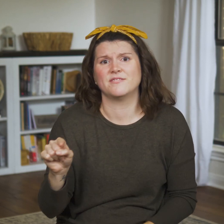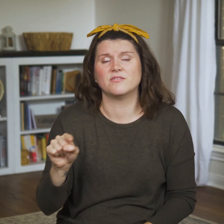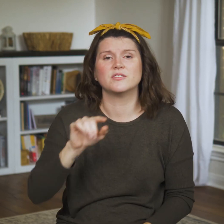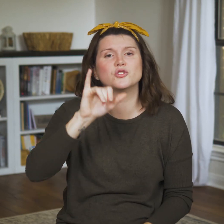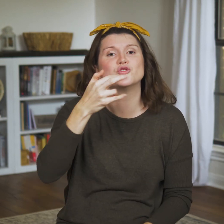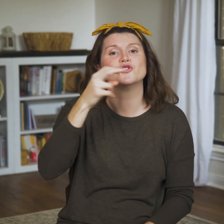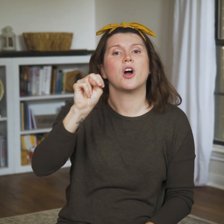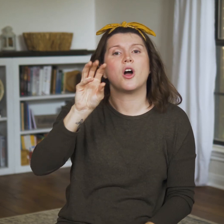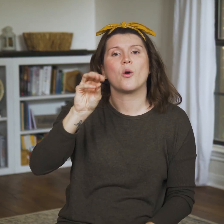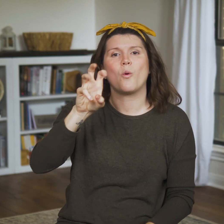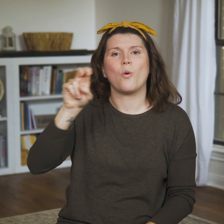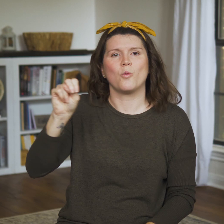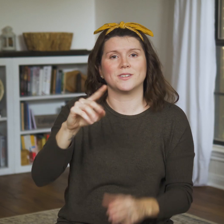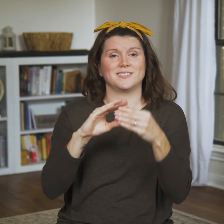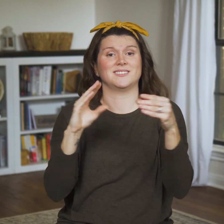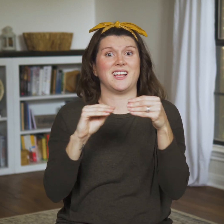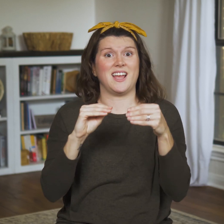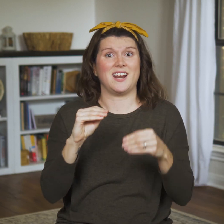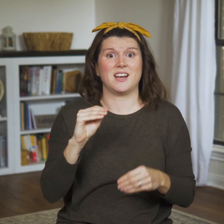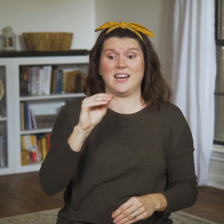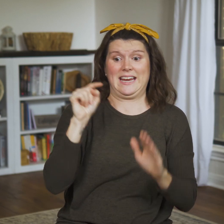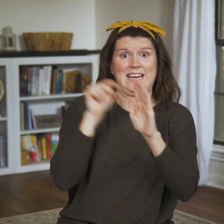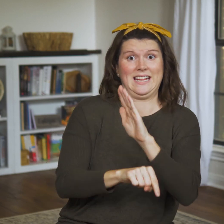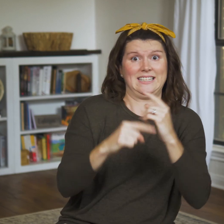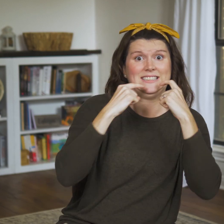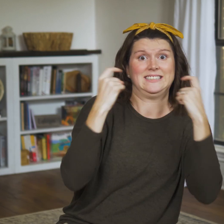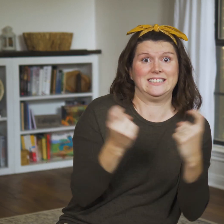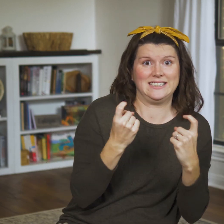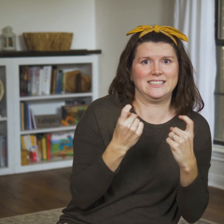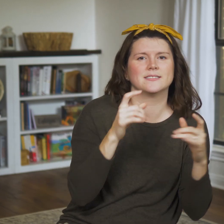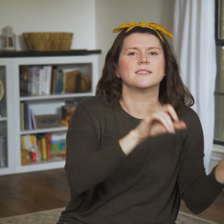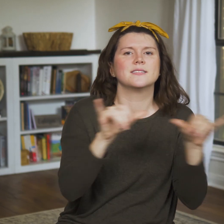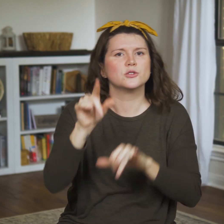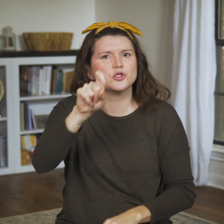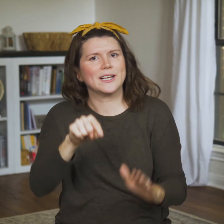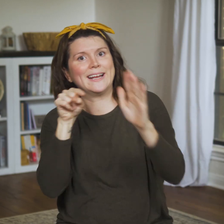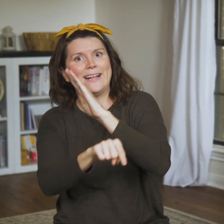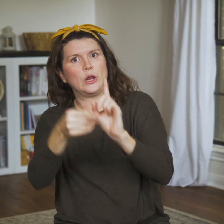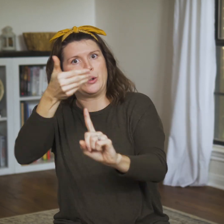outside of the promised land, along with Reuben and Gad.